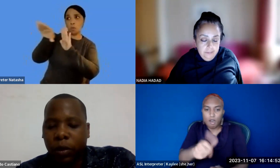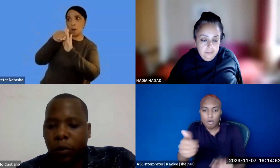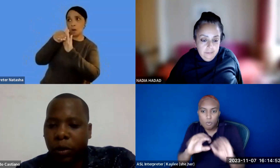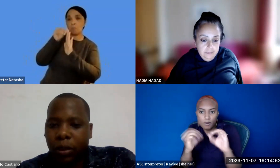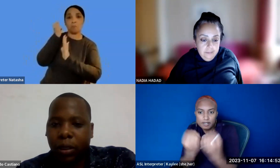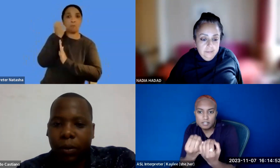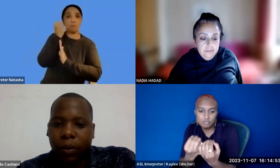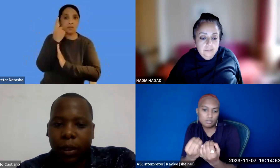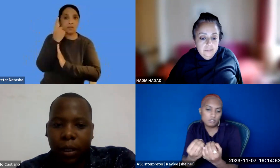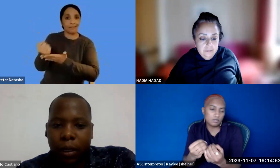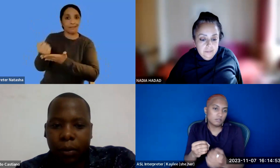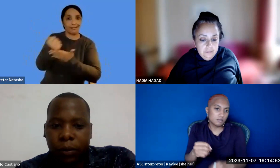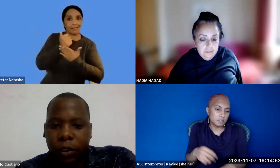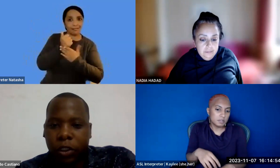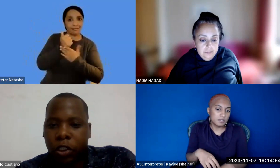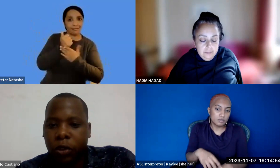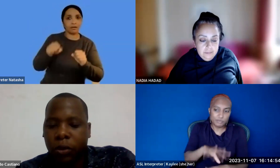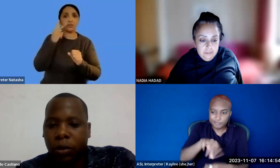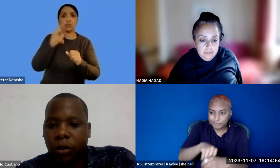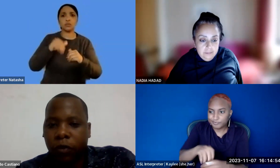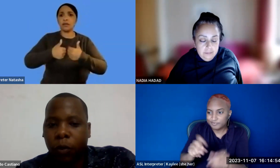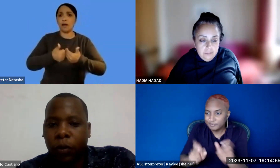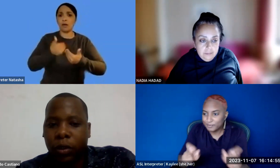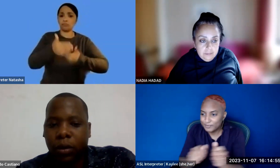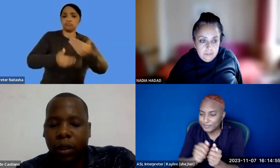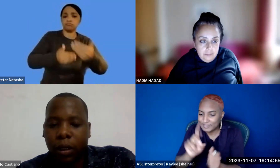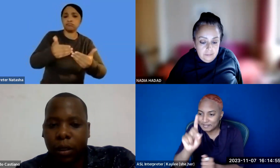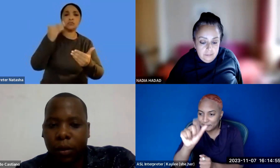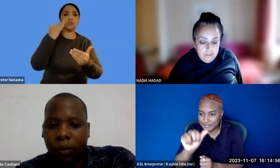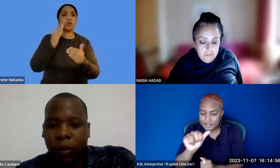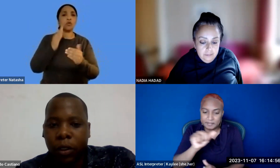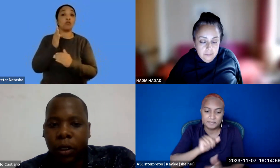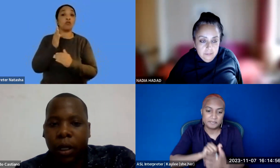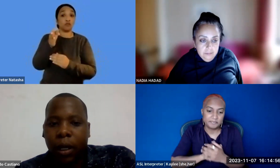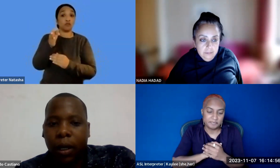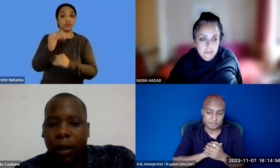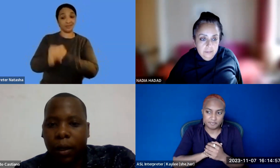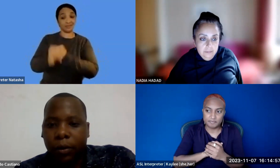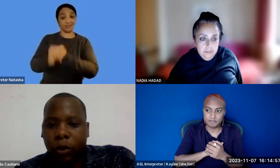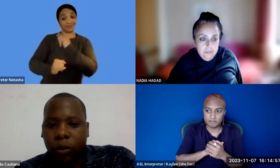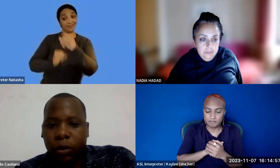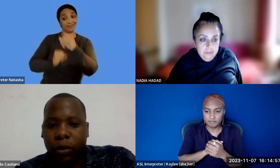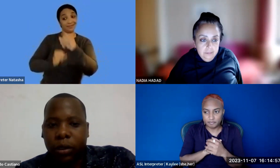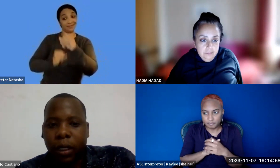in the engagement with international development donors.